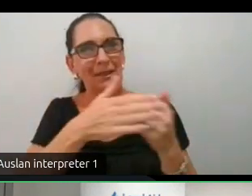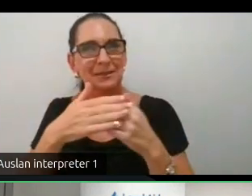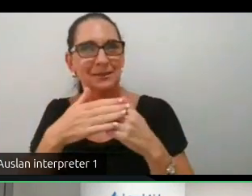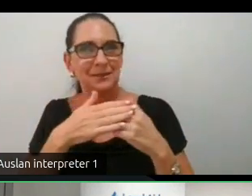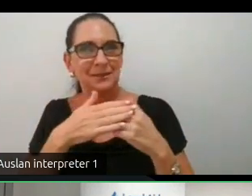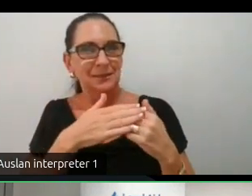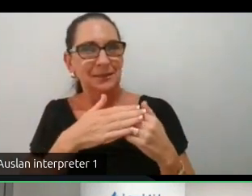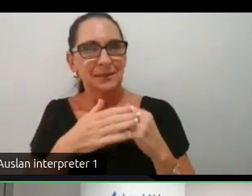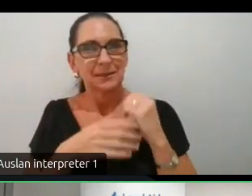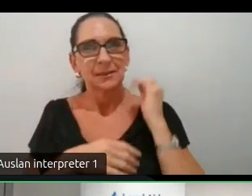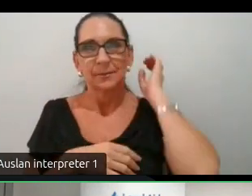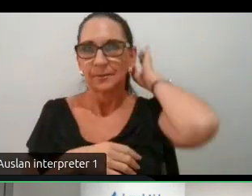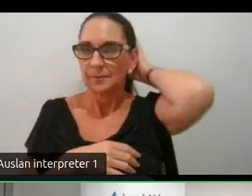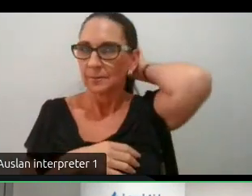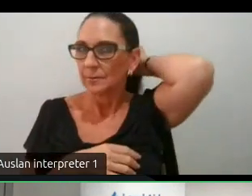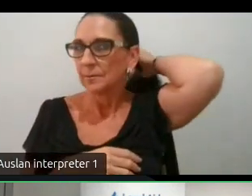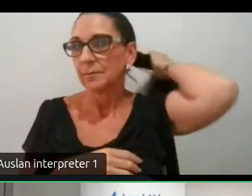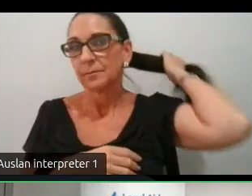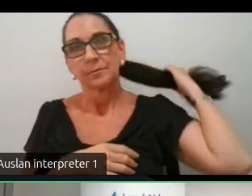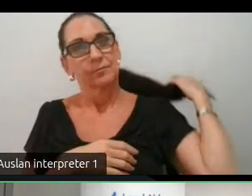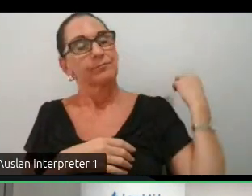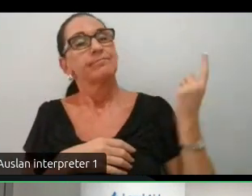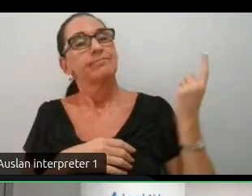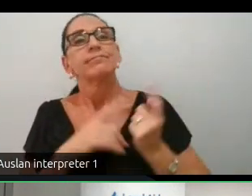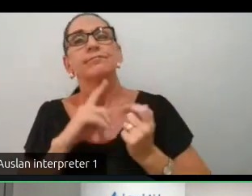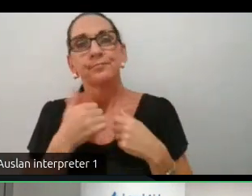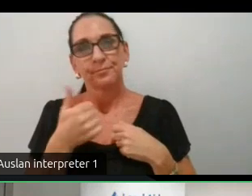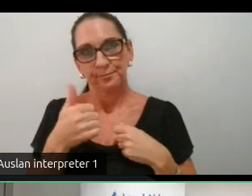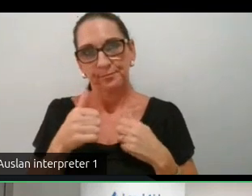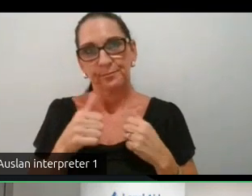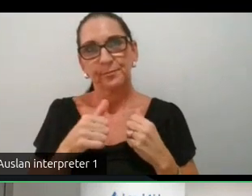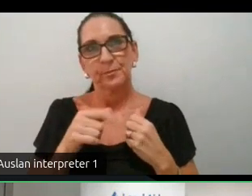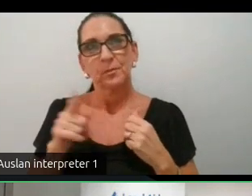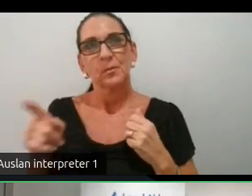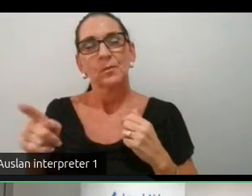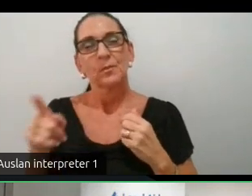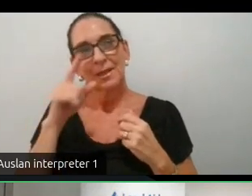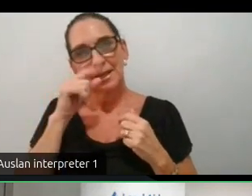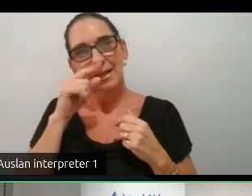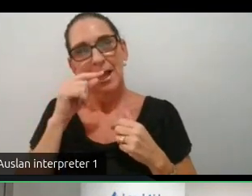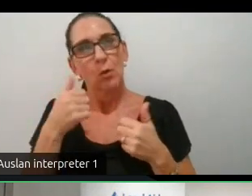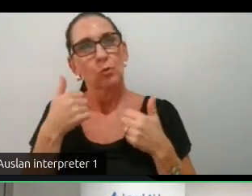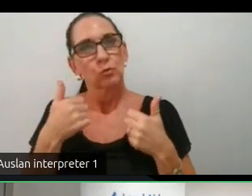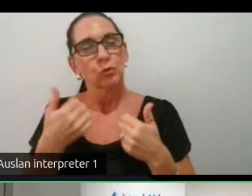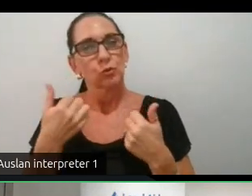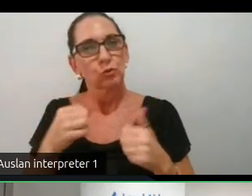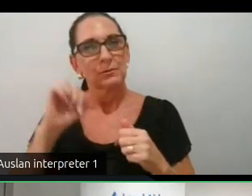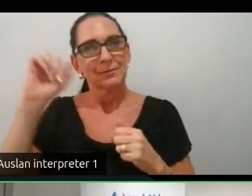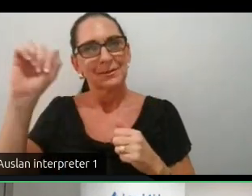than any of us. Yeah. And I think that's that's that's a good it's it's a good use of the skills